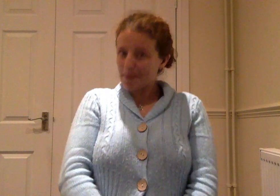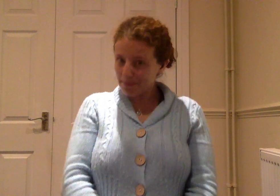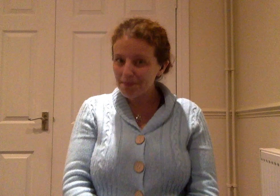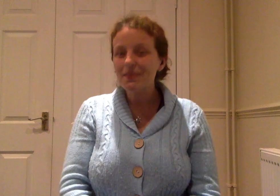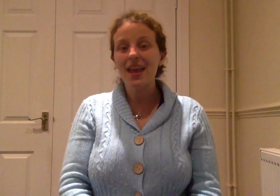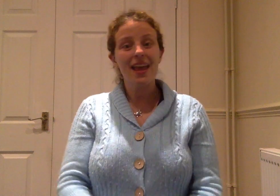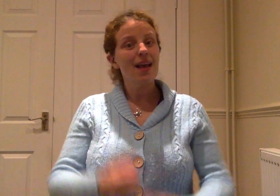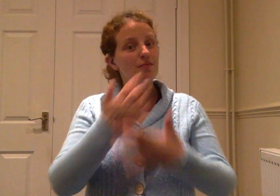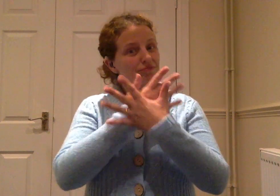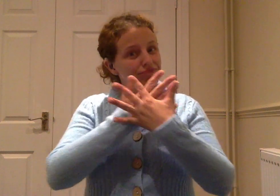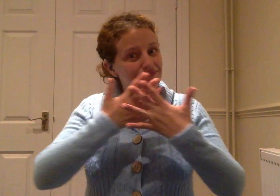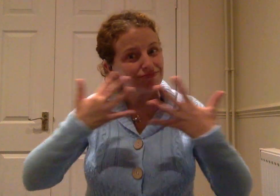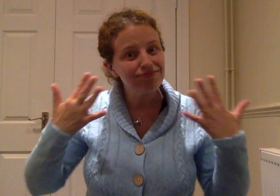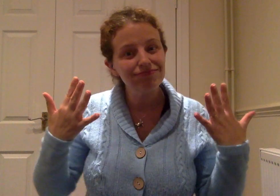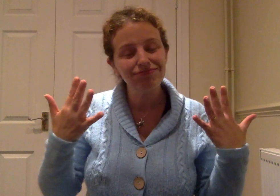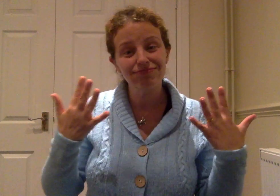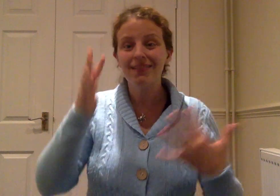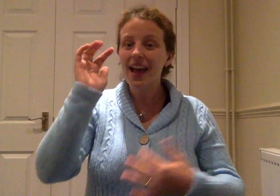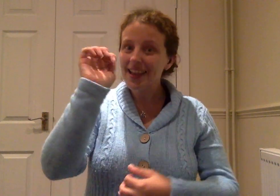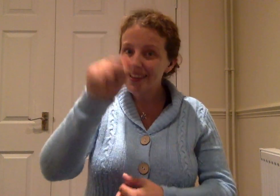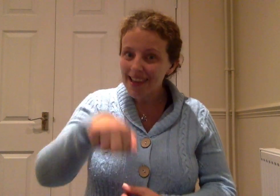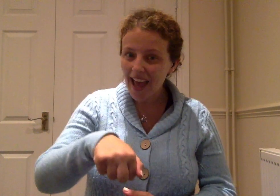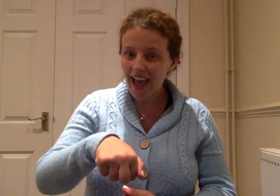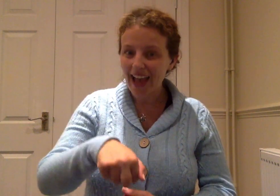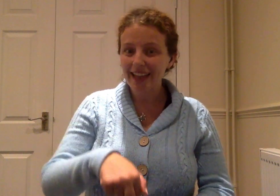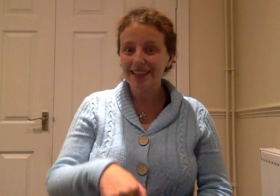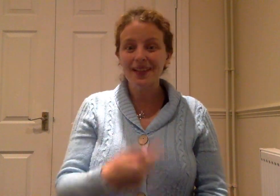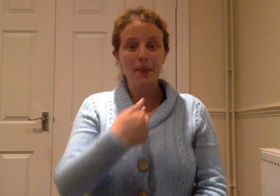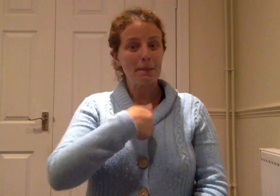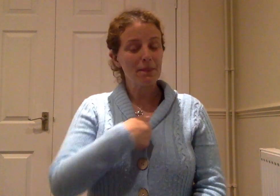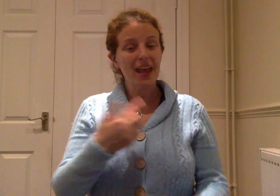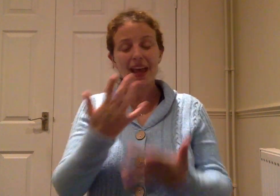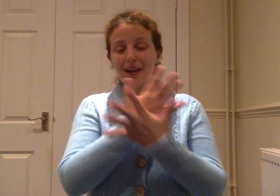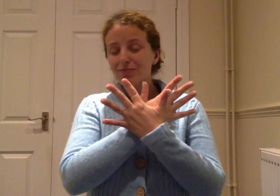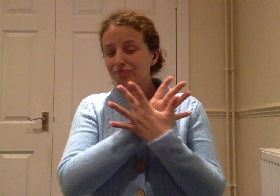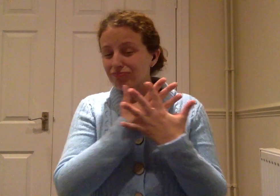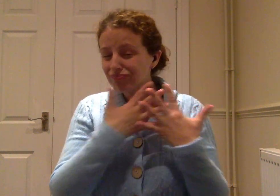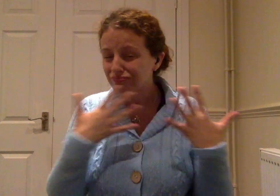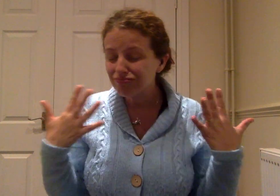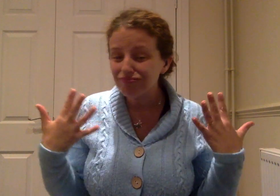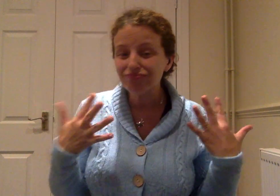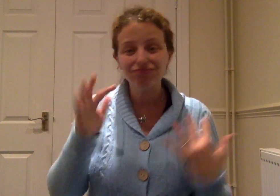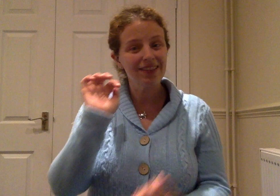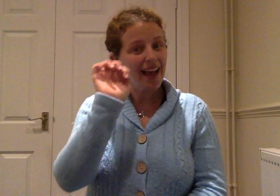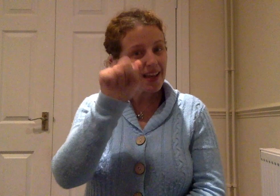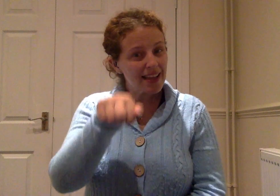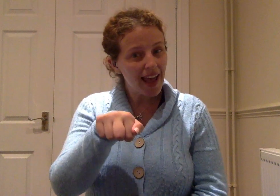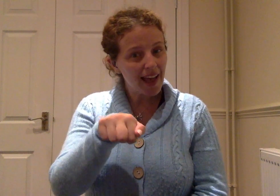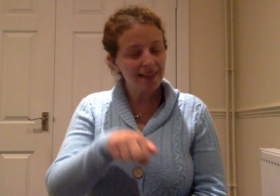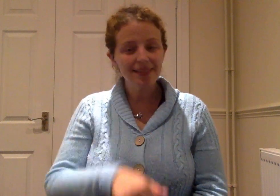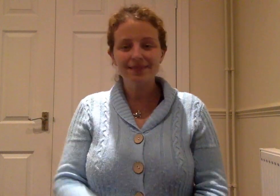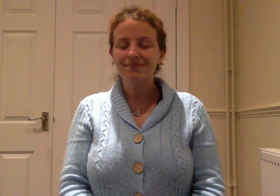Yes me many!